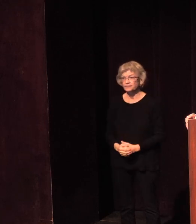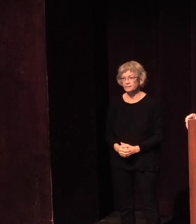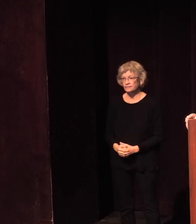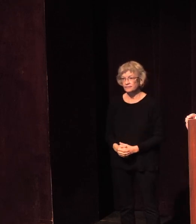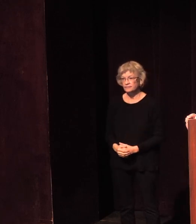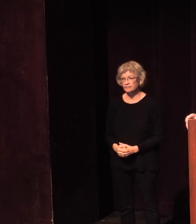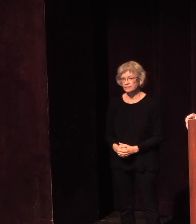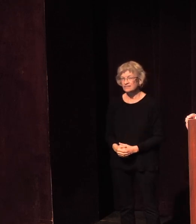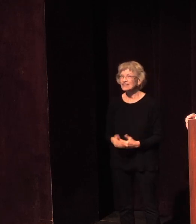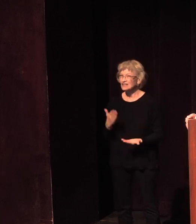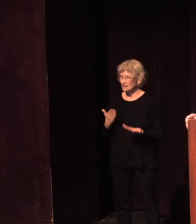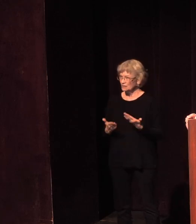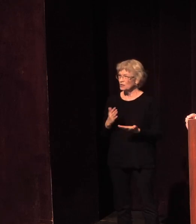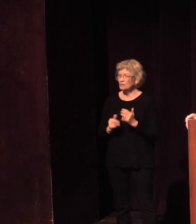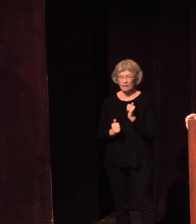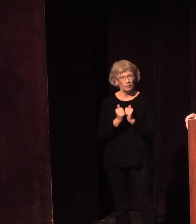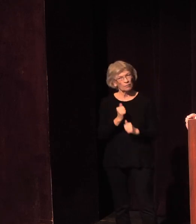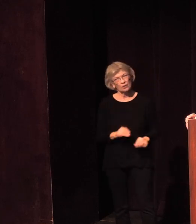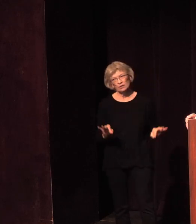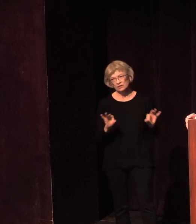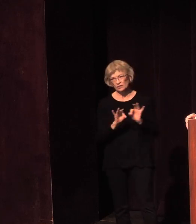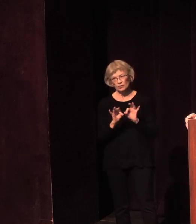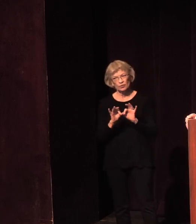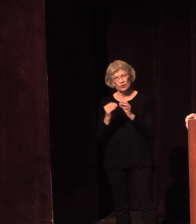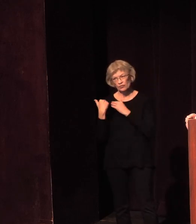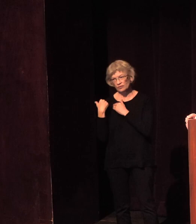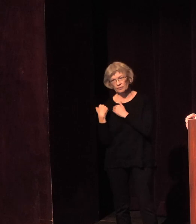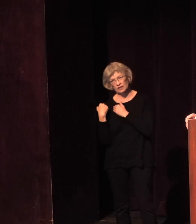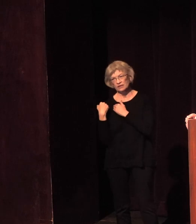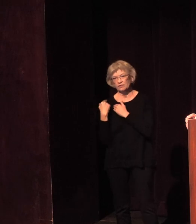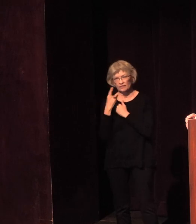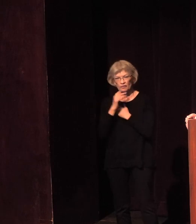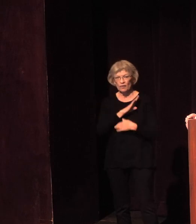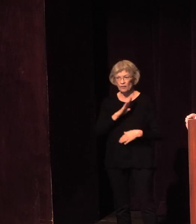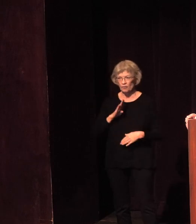ago we initiated the process to select a new permanent Superintendent/President.